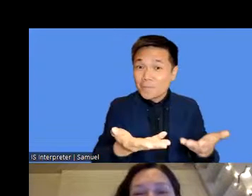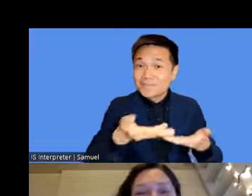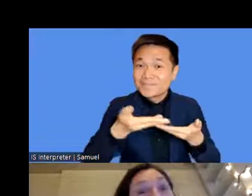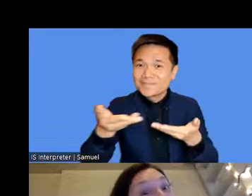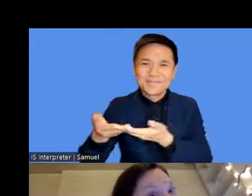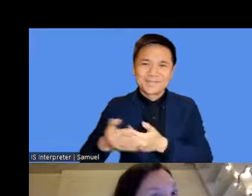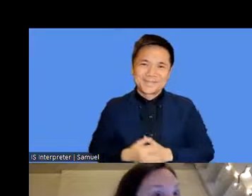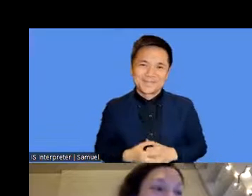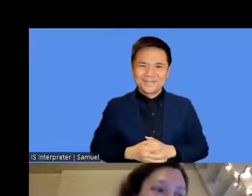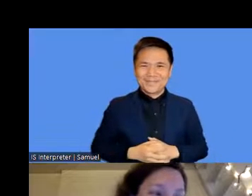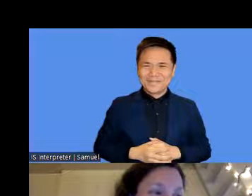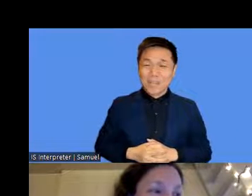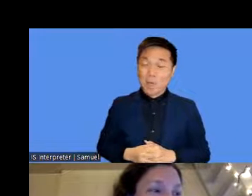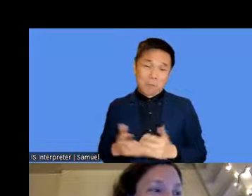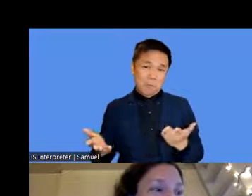And we would really like to have you join.